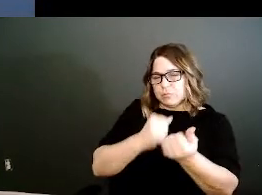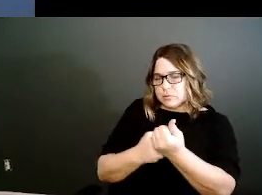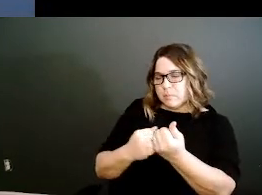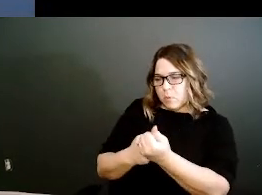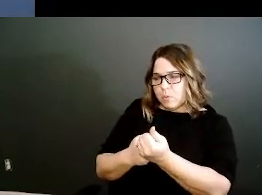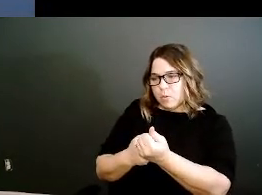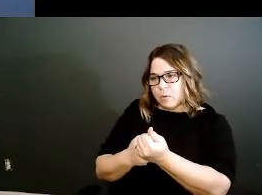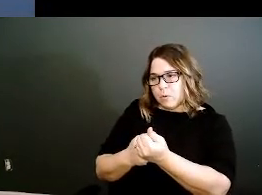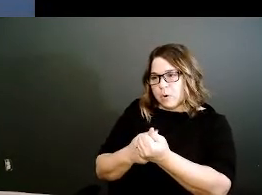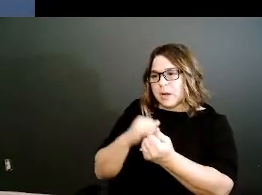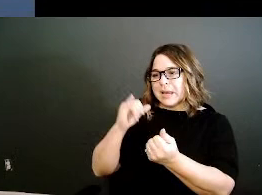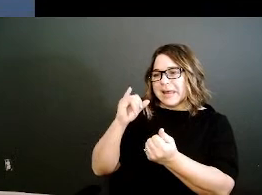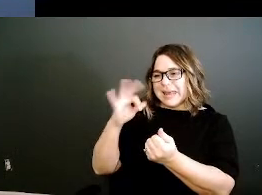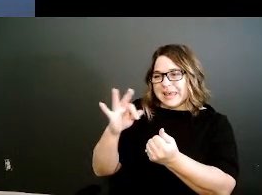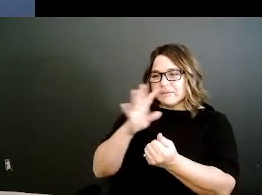SPEAKER 55 IS JASON SELLERS.